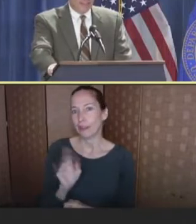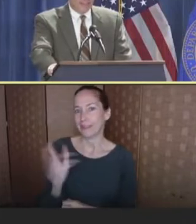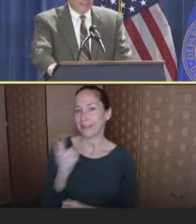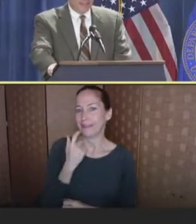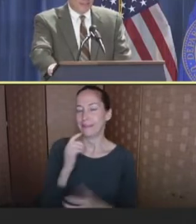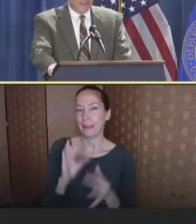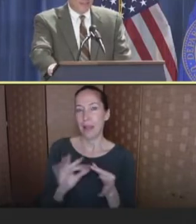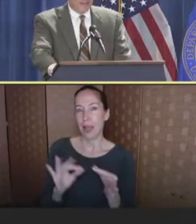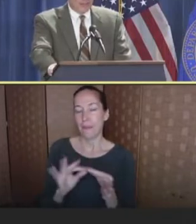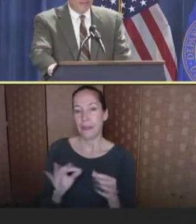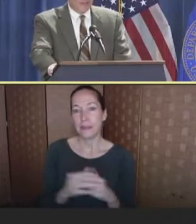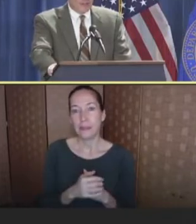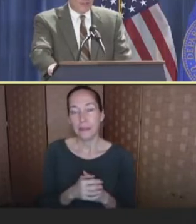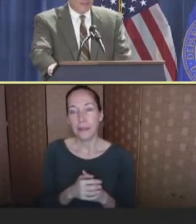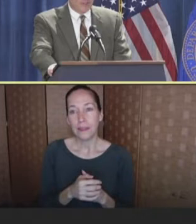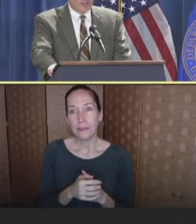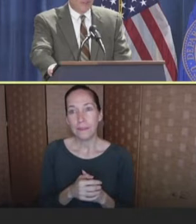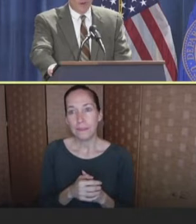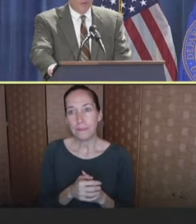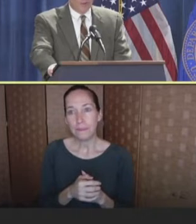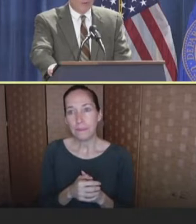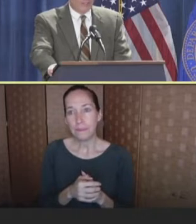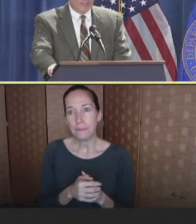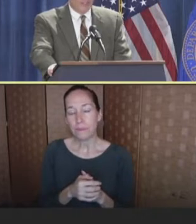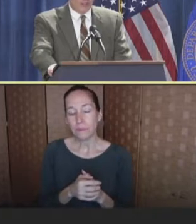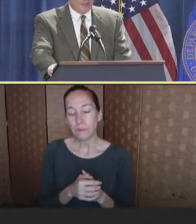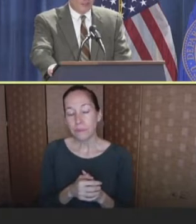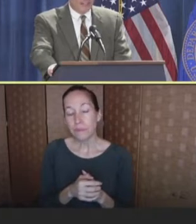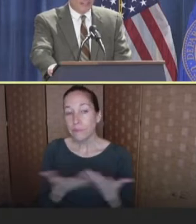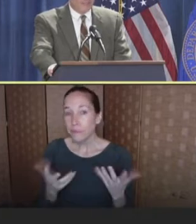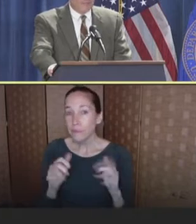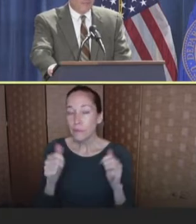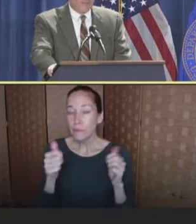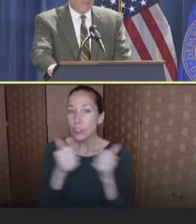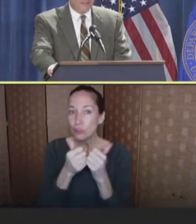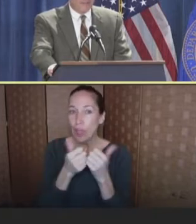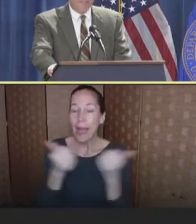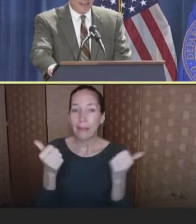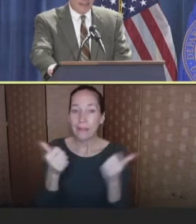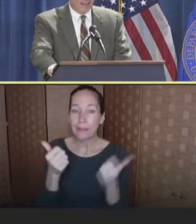The things that are a challenge here are also things that cause a challenge with many other